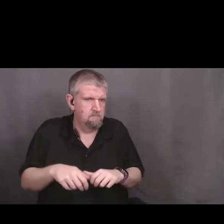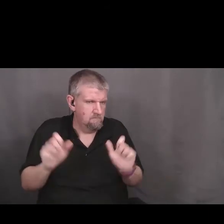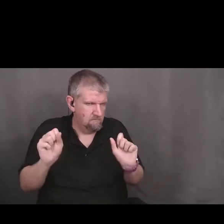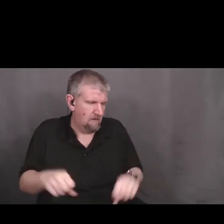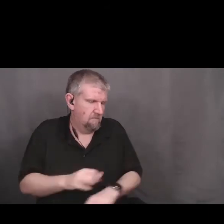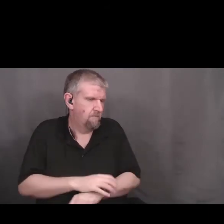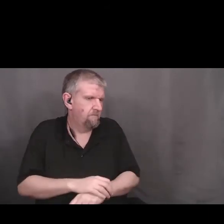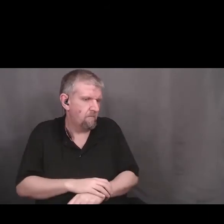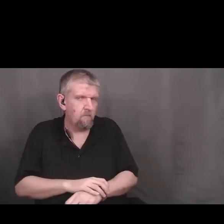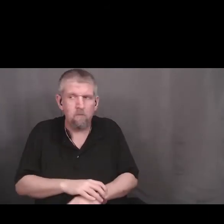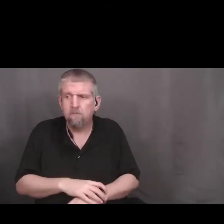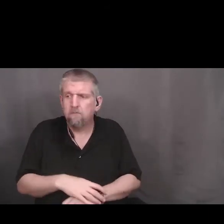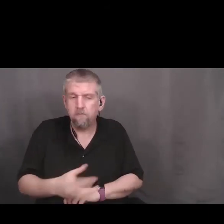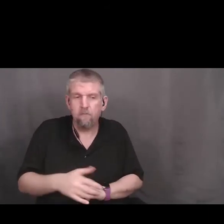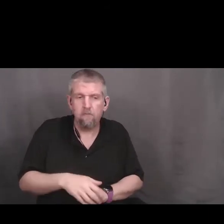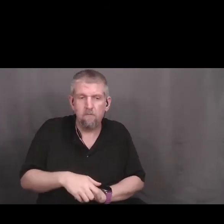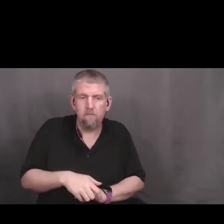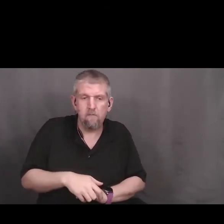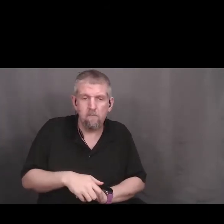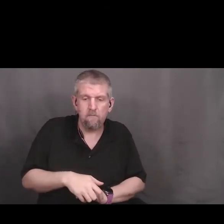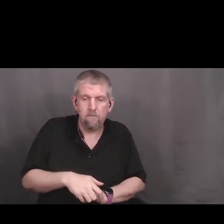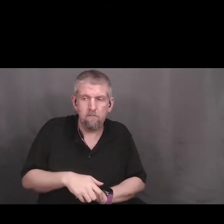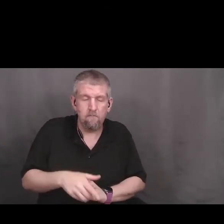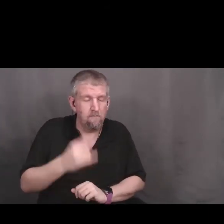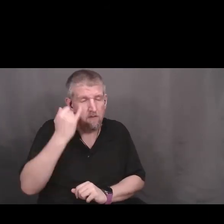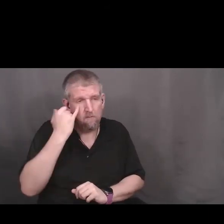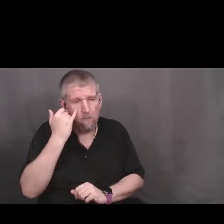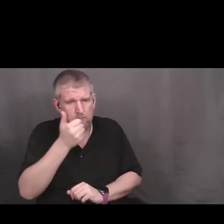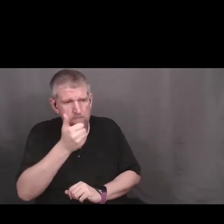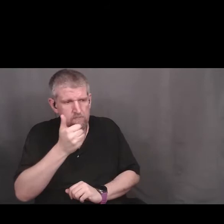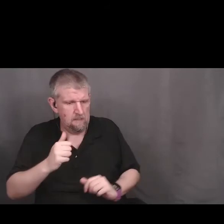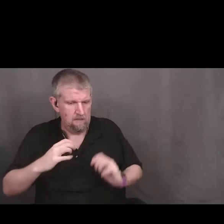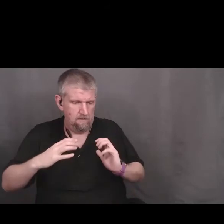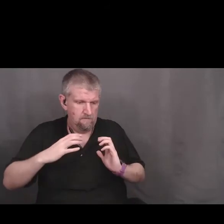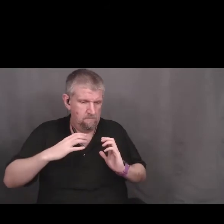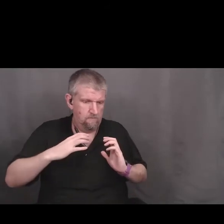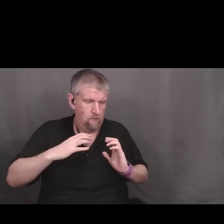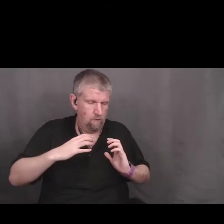So, for example, you might have a client that they have an employment goal today